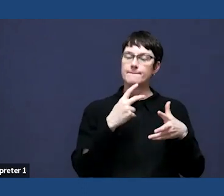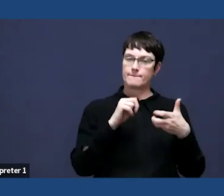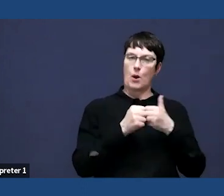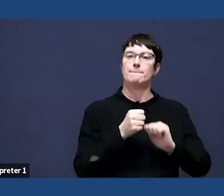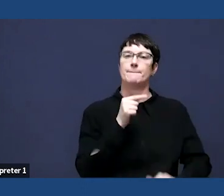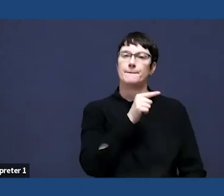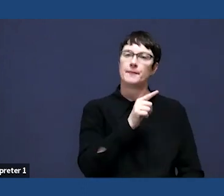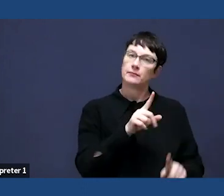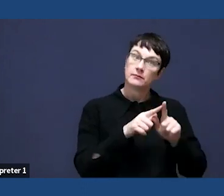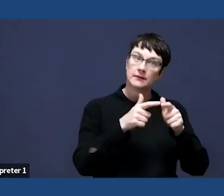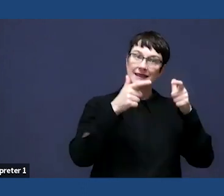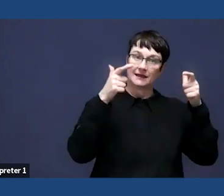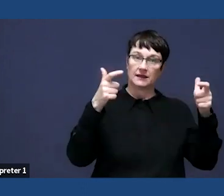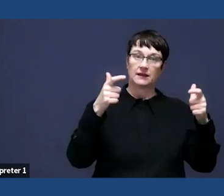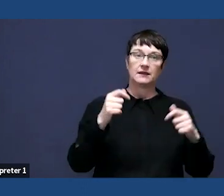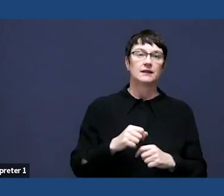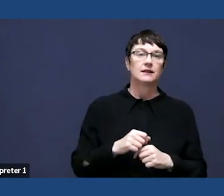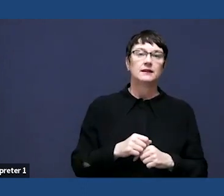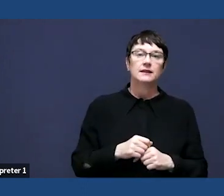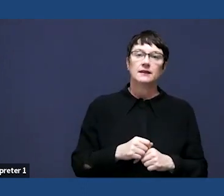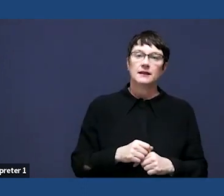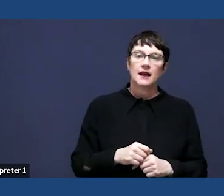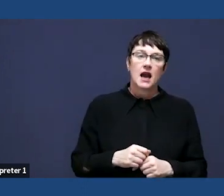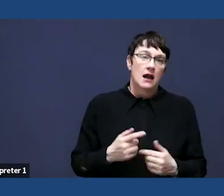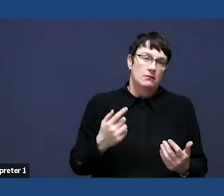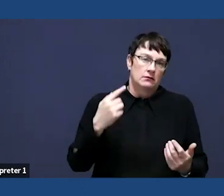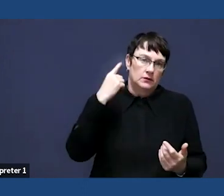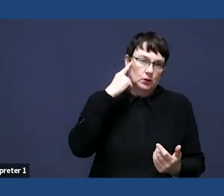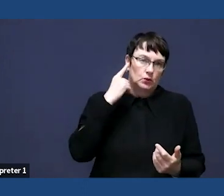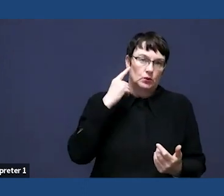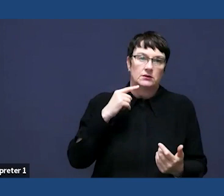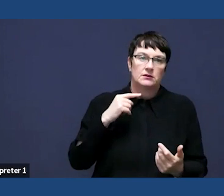By the way, here in the US only 5% of homes are accessible.